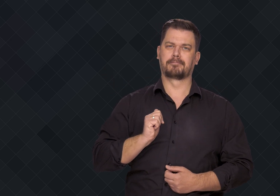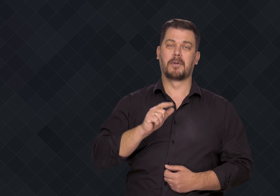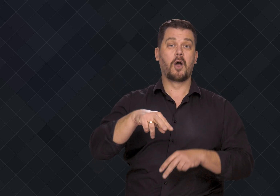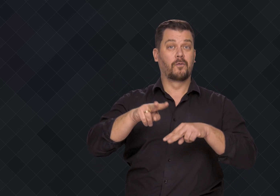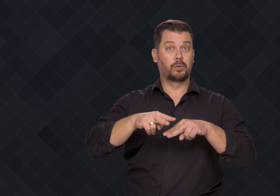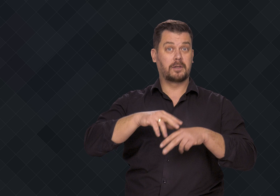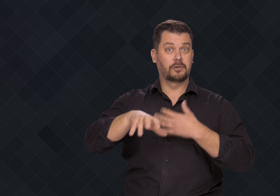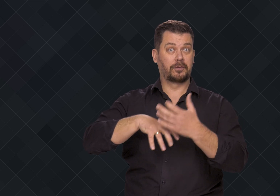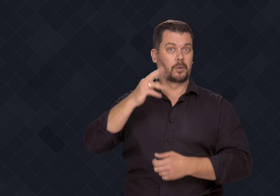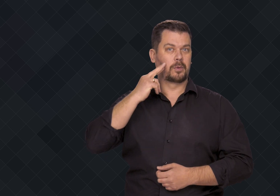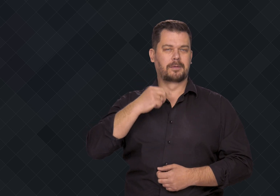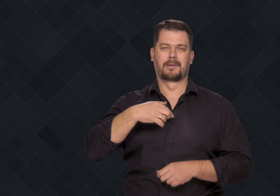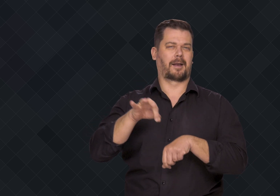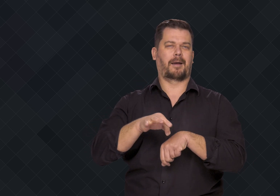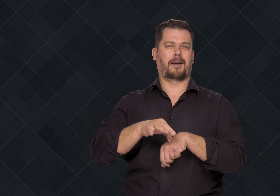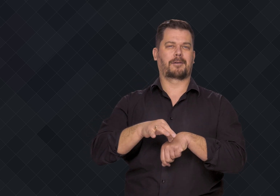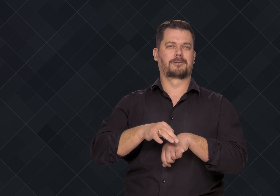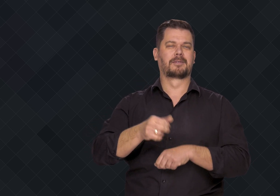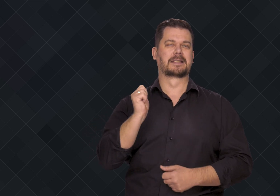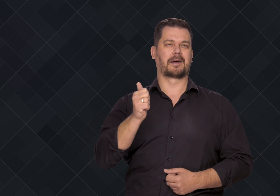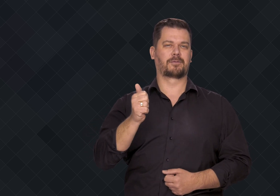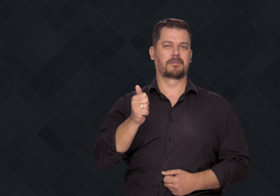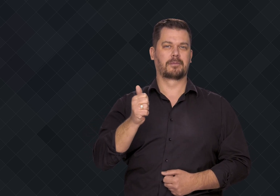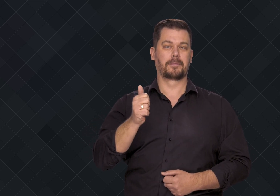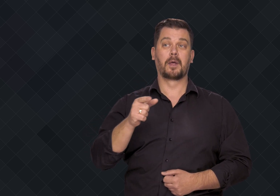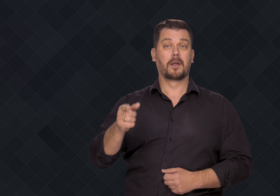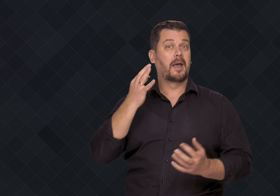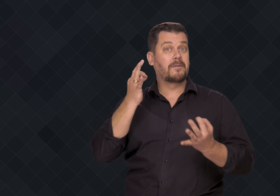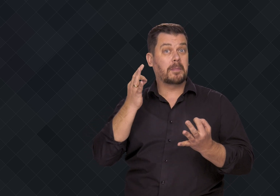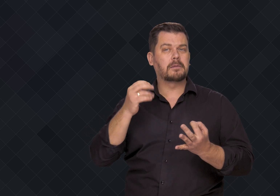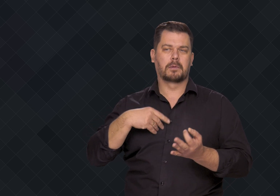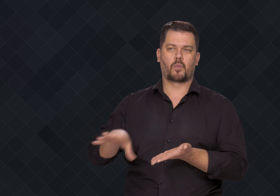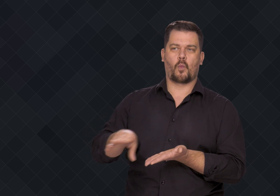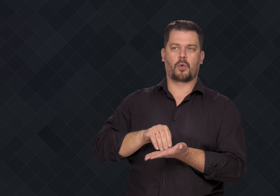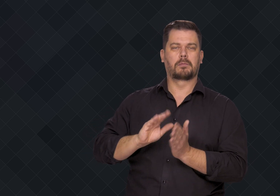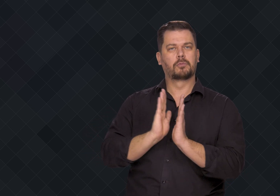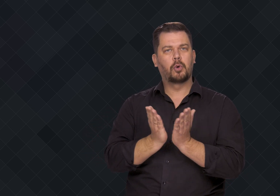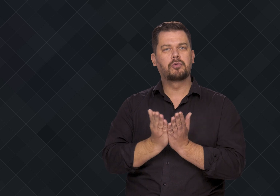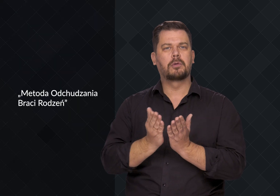After all, we at the World Deaf Foundation are not doctors. The information provided here comes from books: